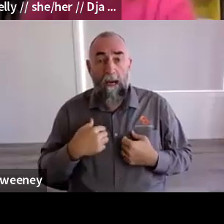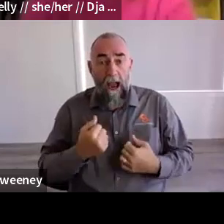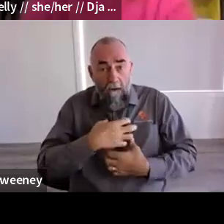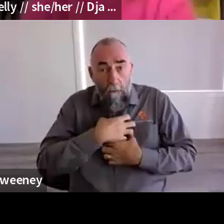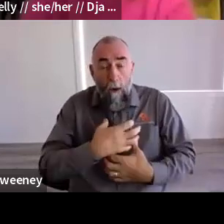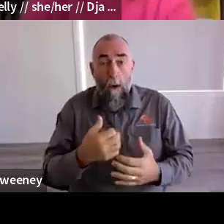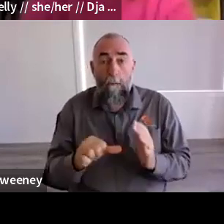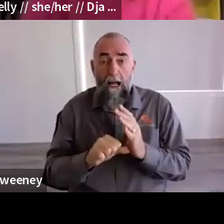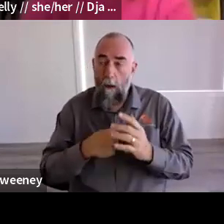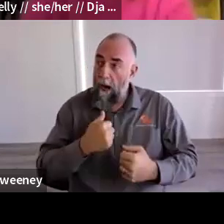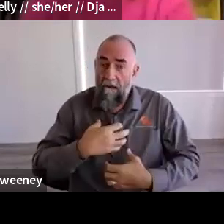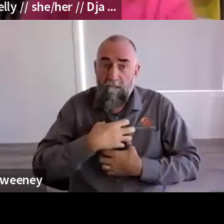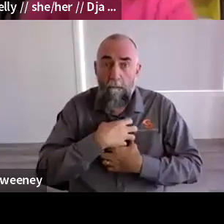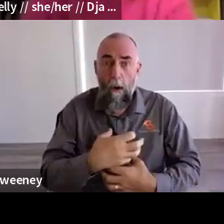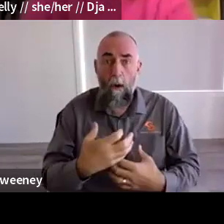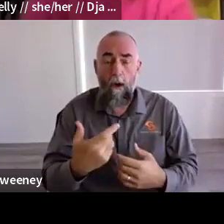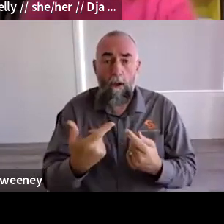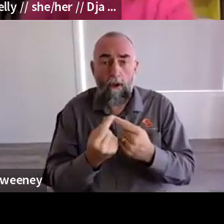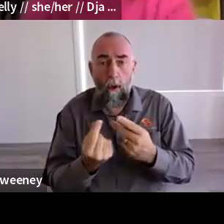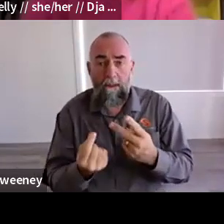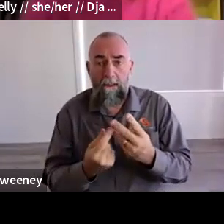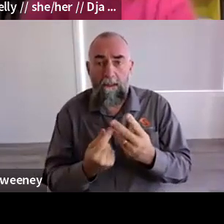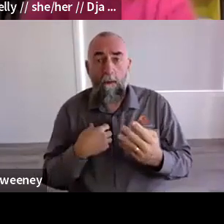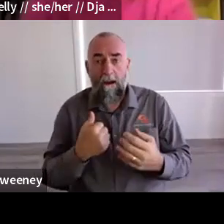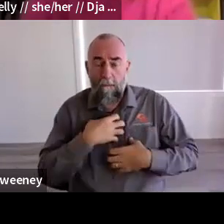going to? Where's it going? Is it supporting the royal family in